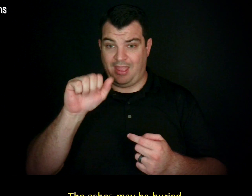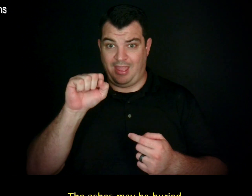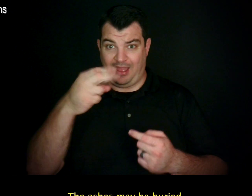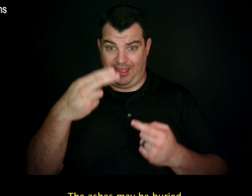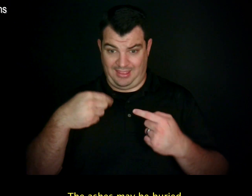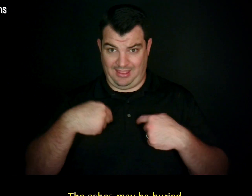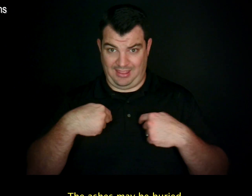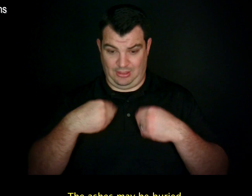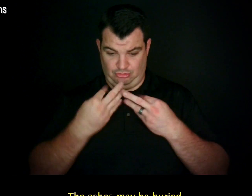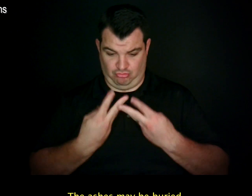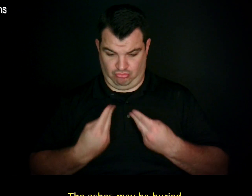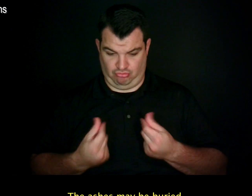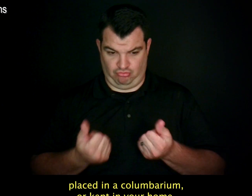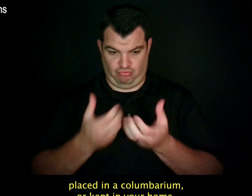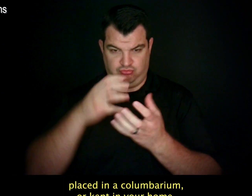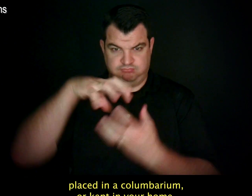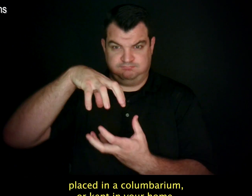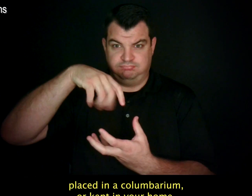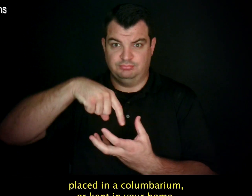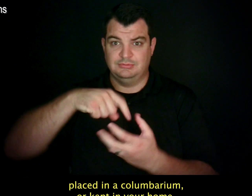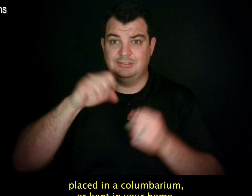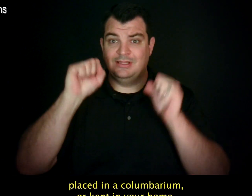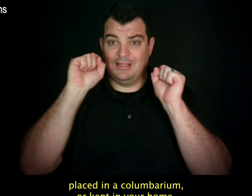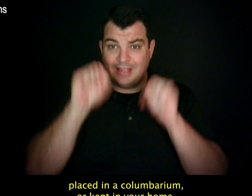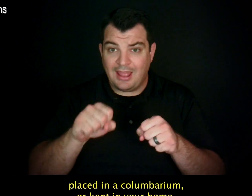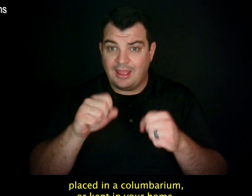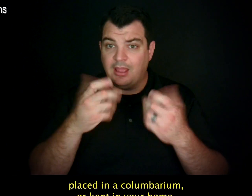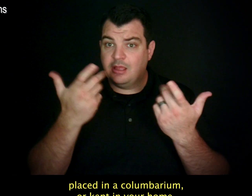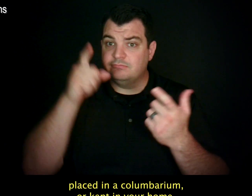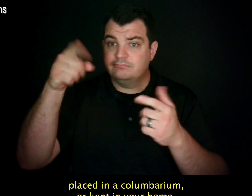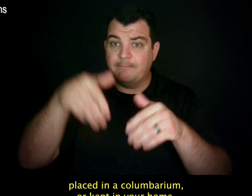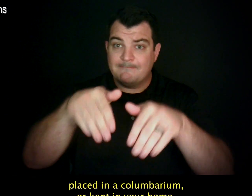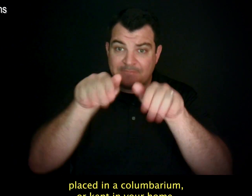The ashes may be buried, placed in a columbarium, or kept in your home.